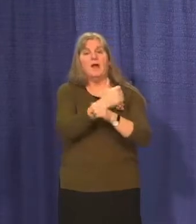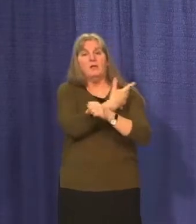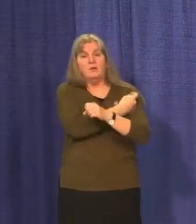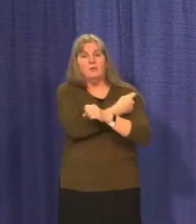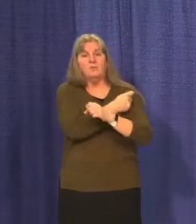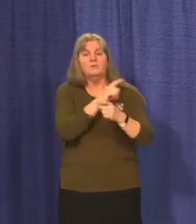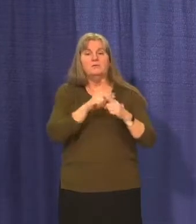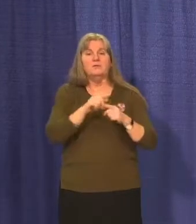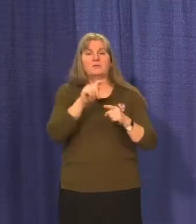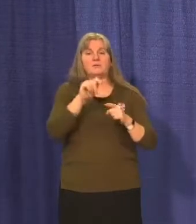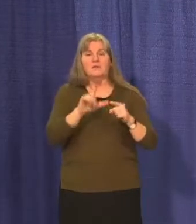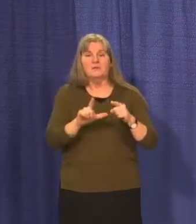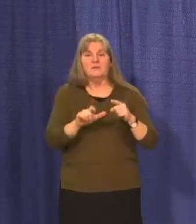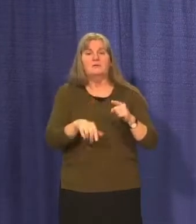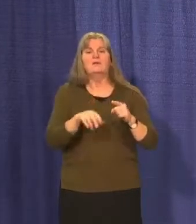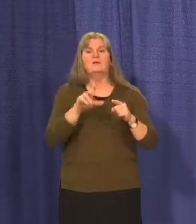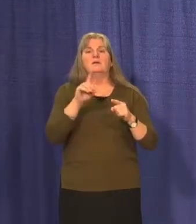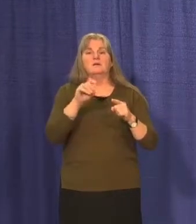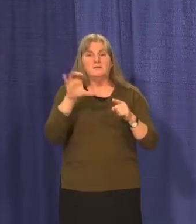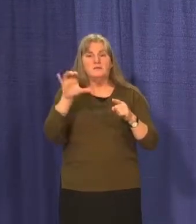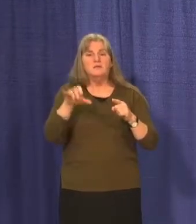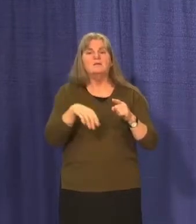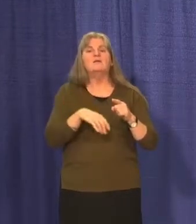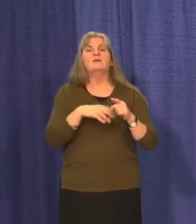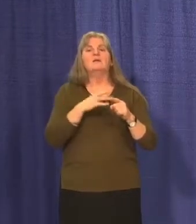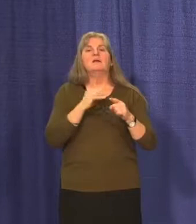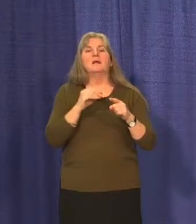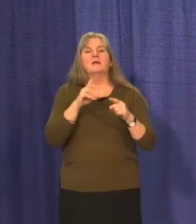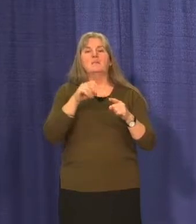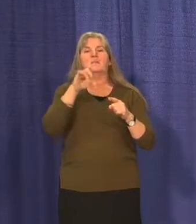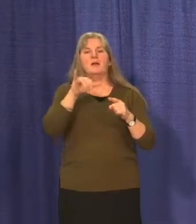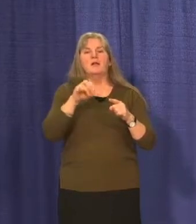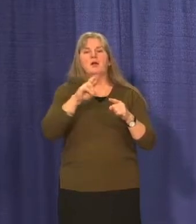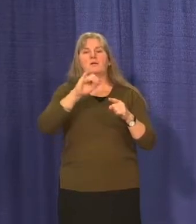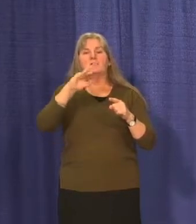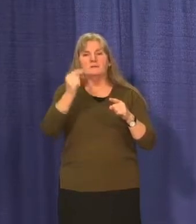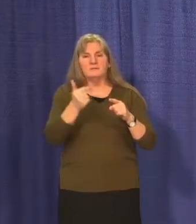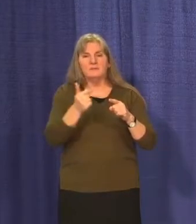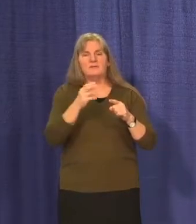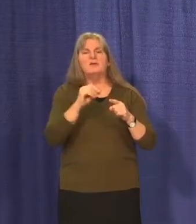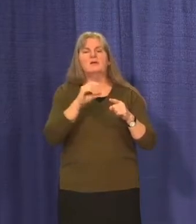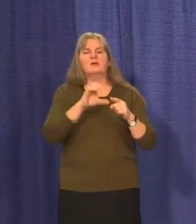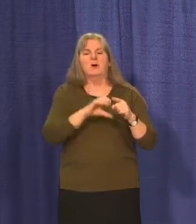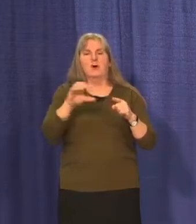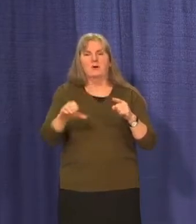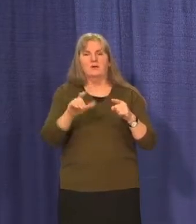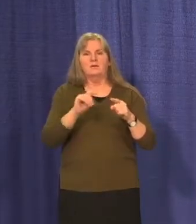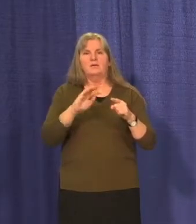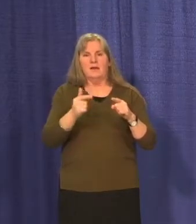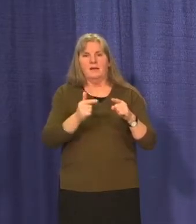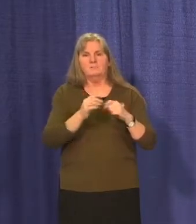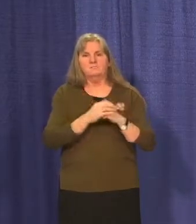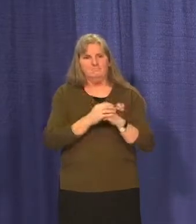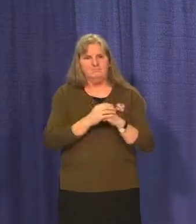This week we will continue to administer vaccines.